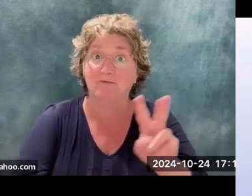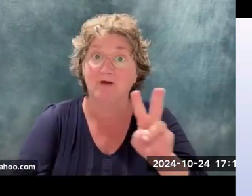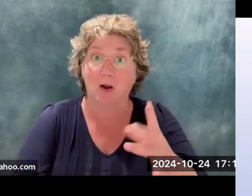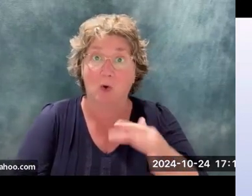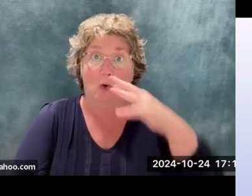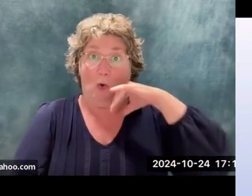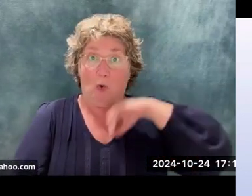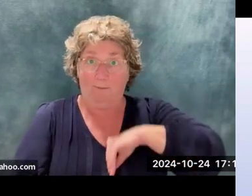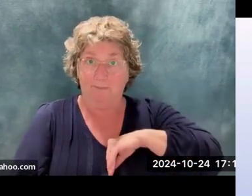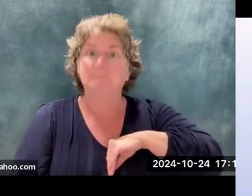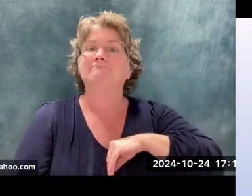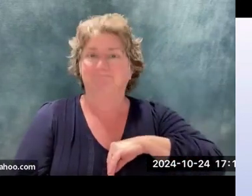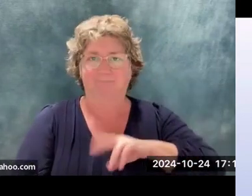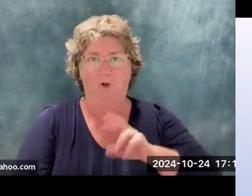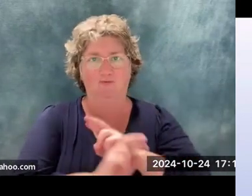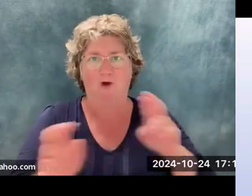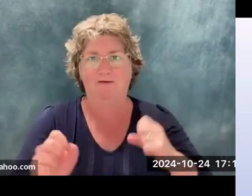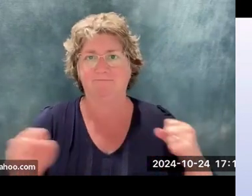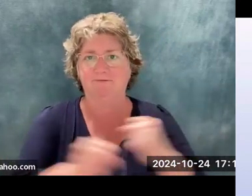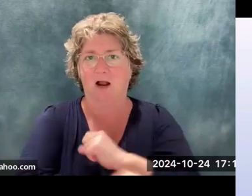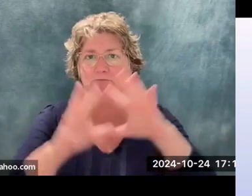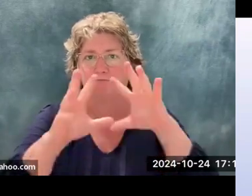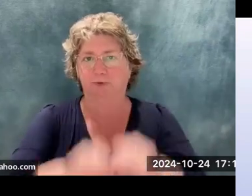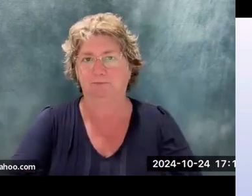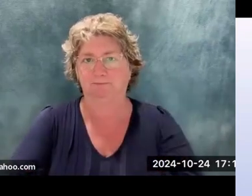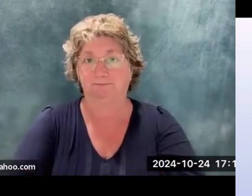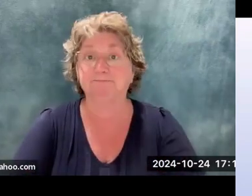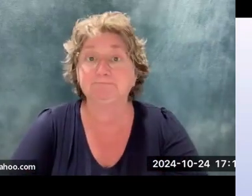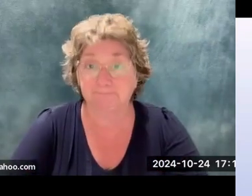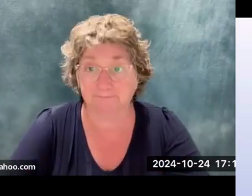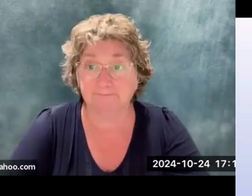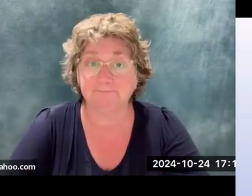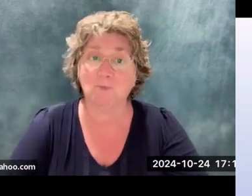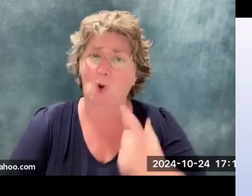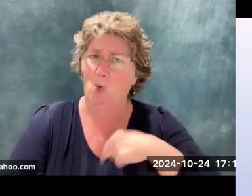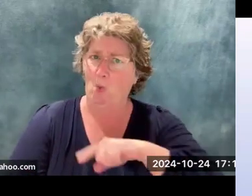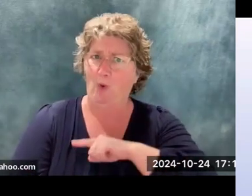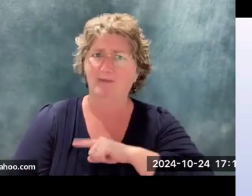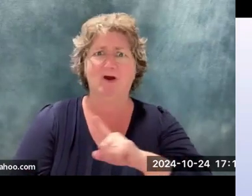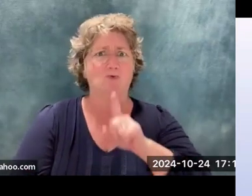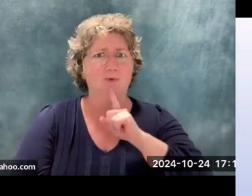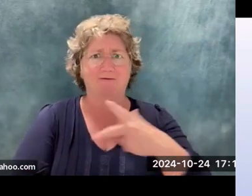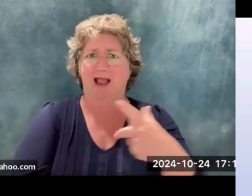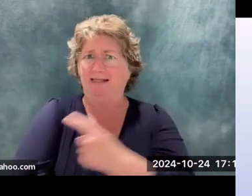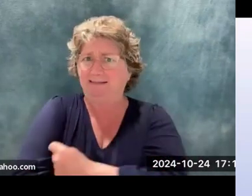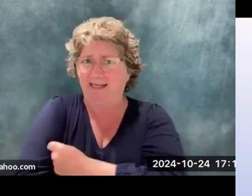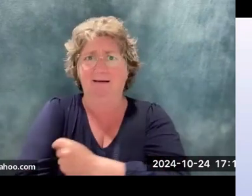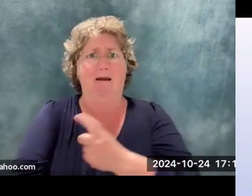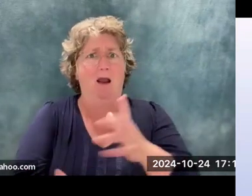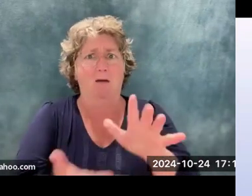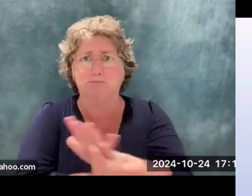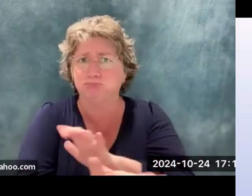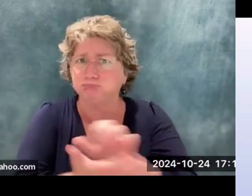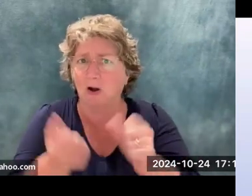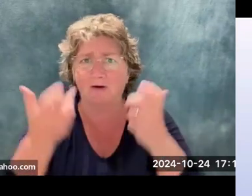We've reduced measles by 99%. Pertussis, which is also known as whooping cough by 99%.